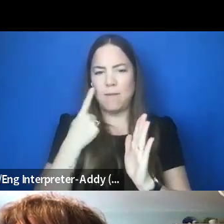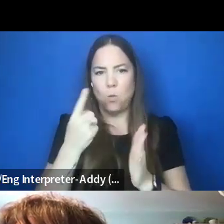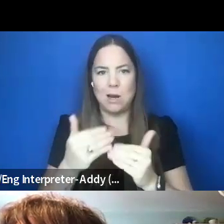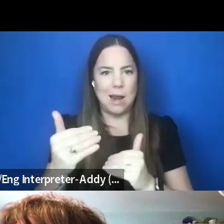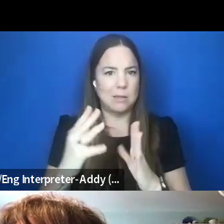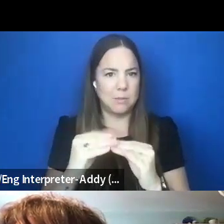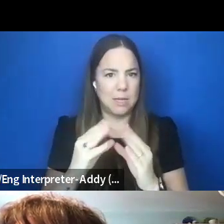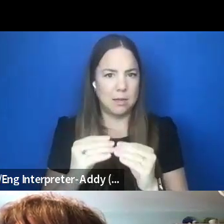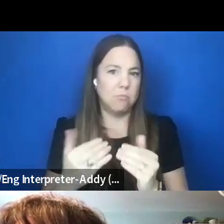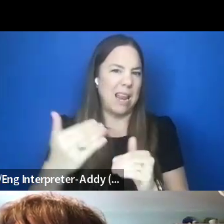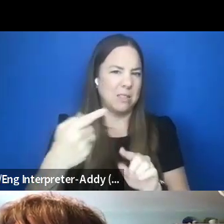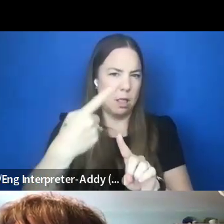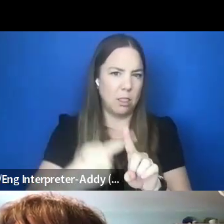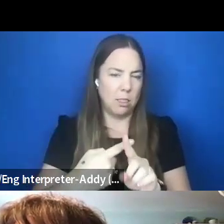Don Dew: next month. Don Dew: Just